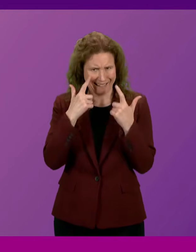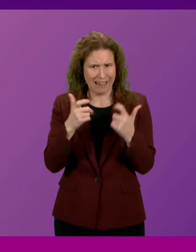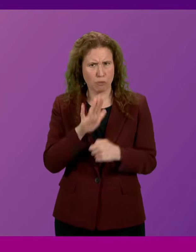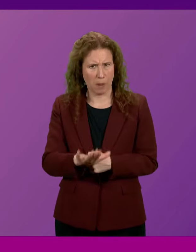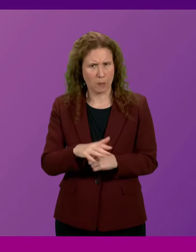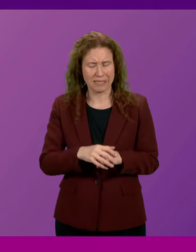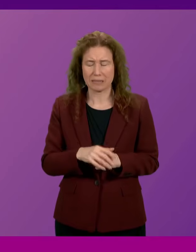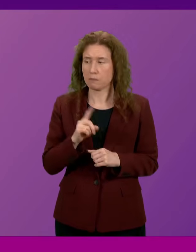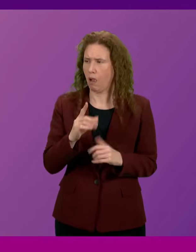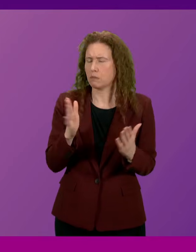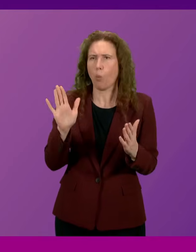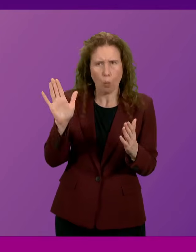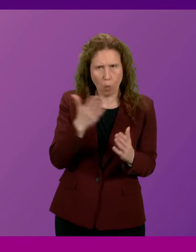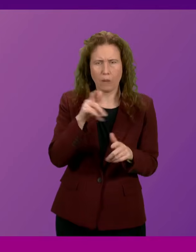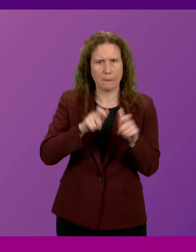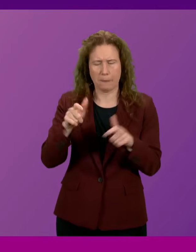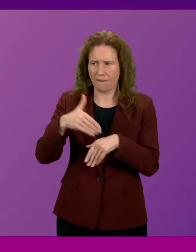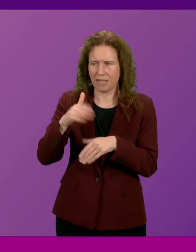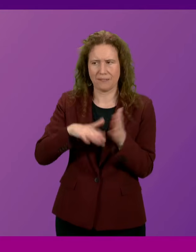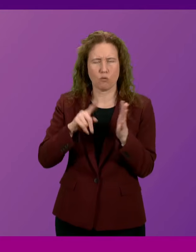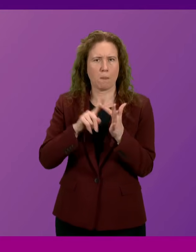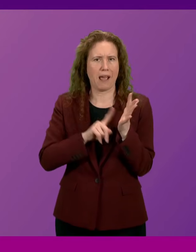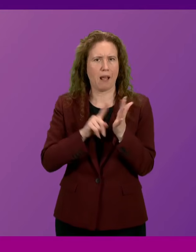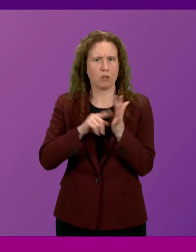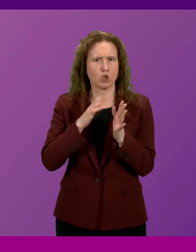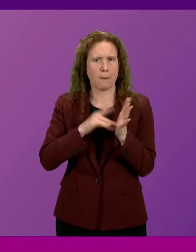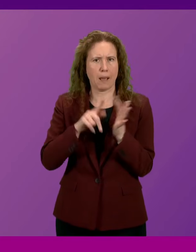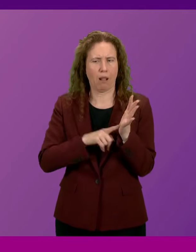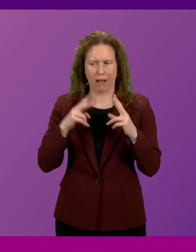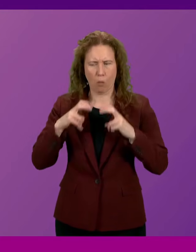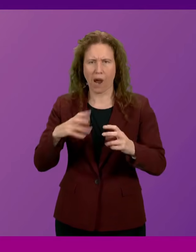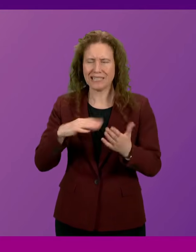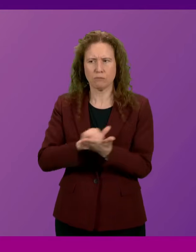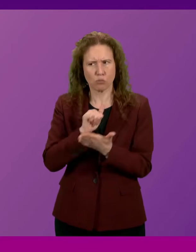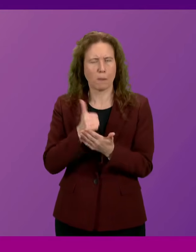the interests of all those who are affected in the Eljamel inquiry are properly supported.